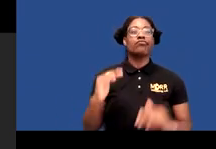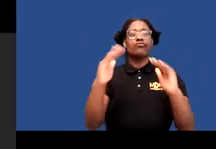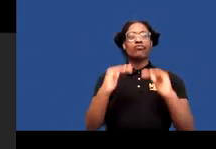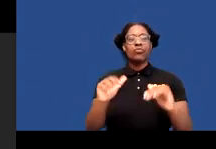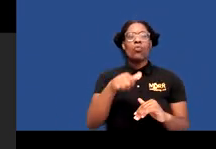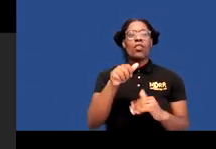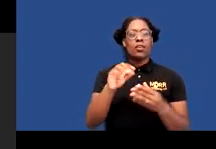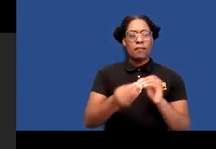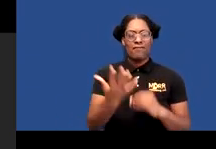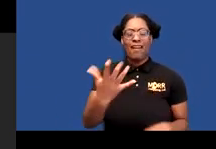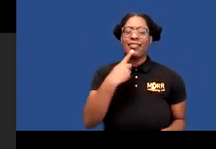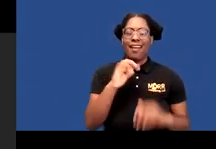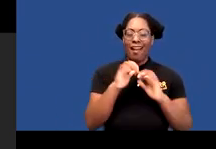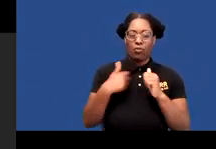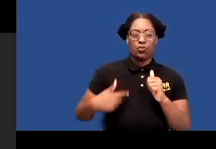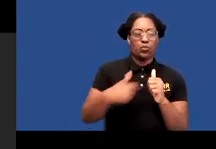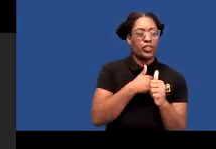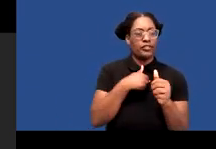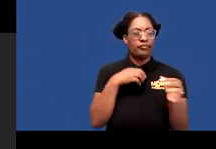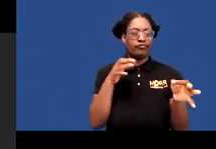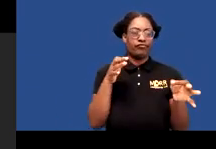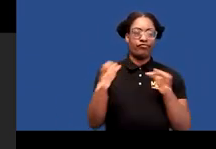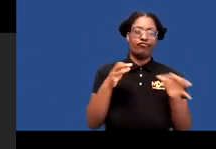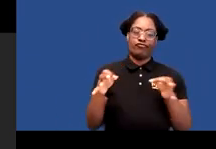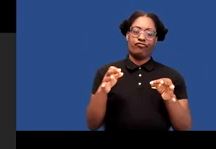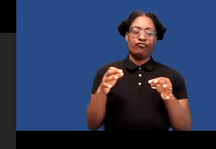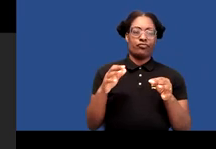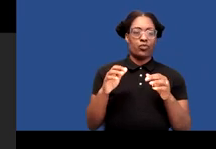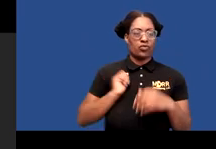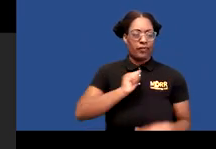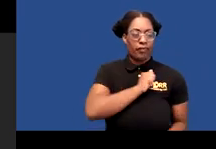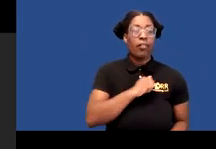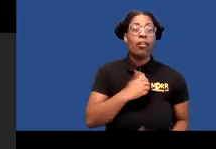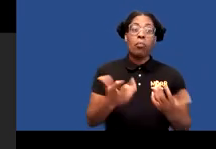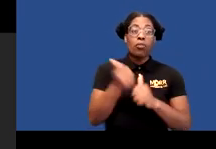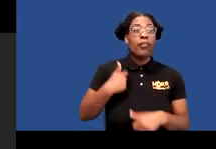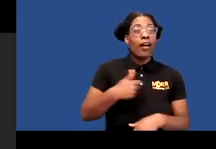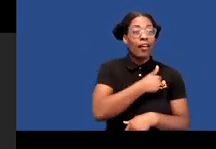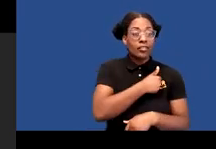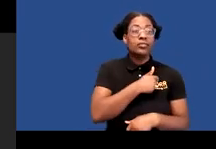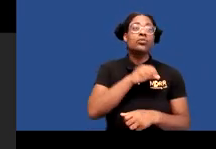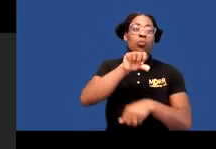but we do see that most of us are affiliated with PWIs [Primarily White Institutions].